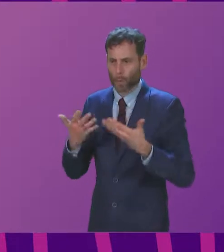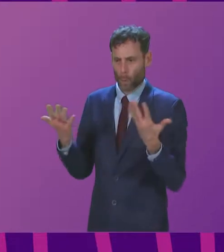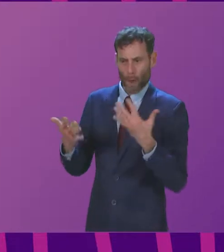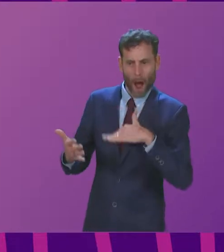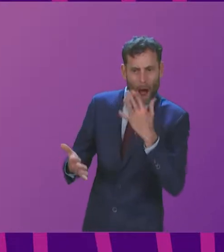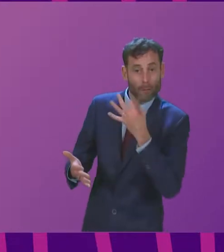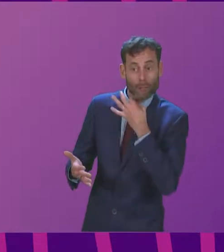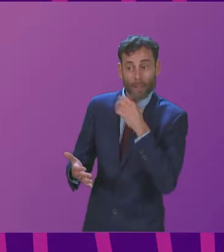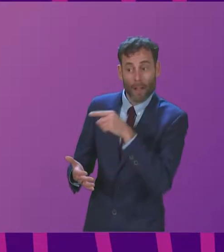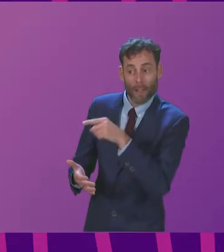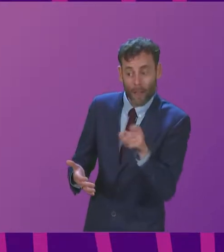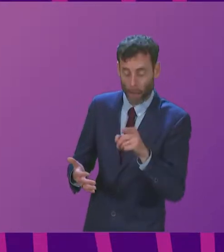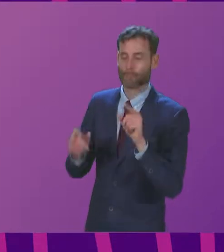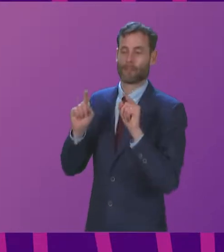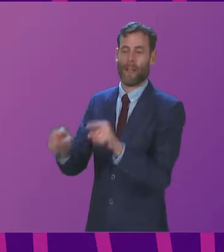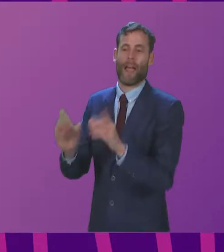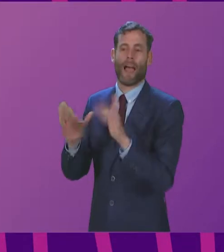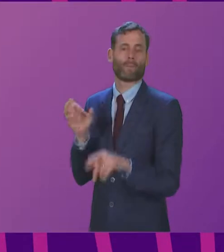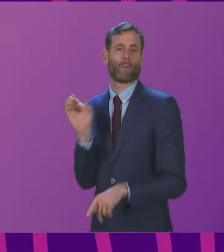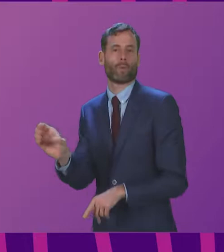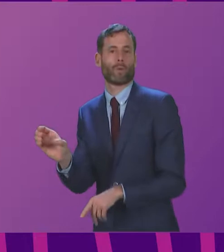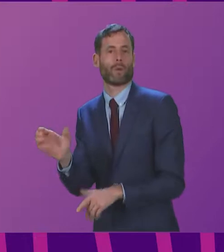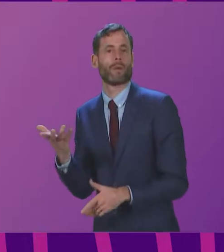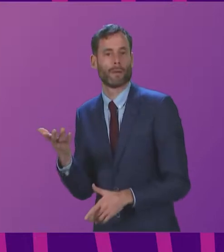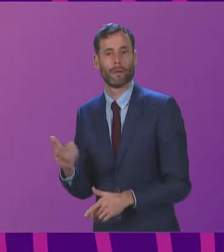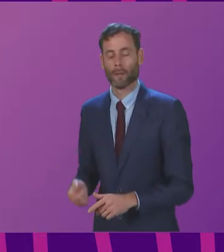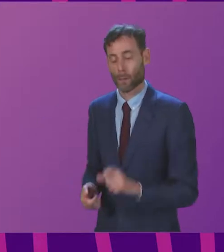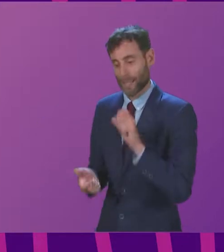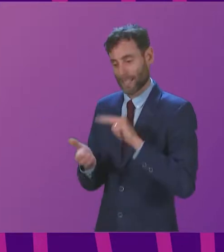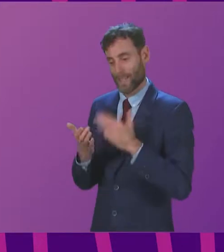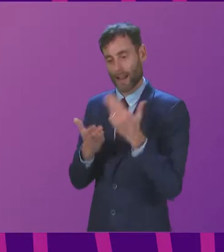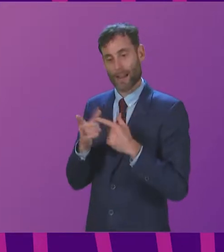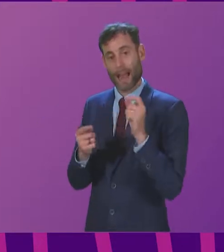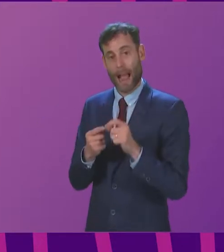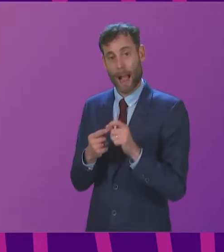On the Covid app, we are, as I think that I said last week, doing work right now to include